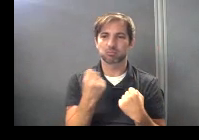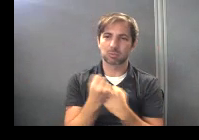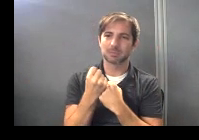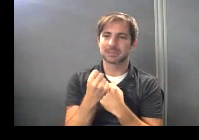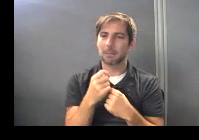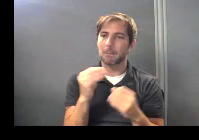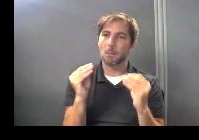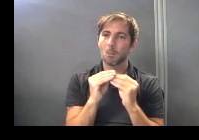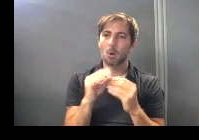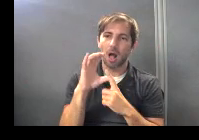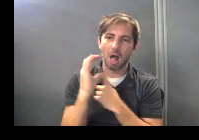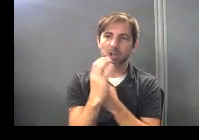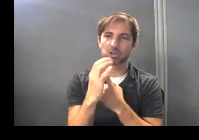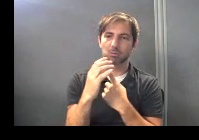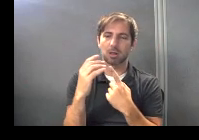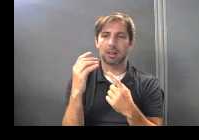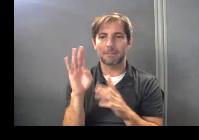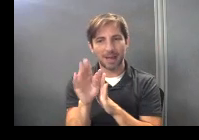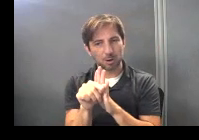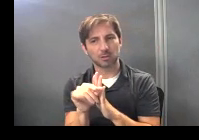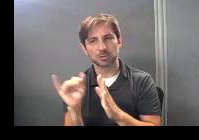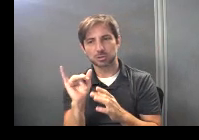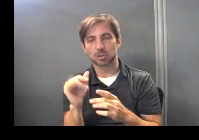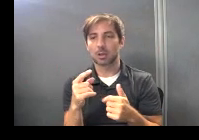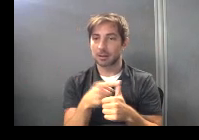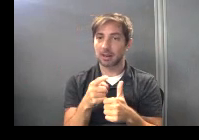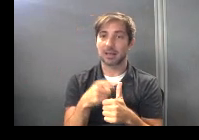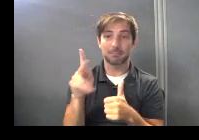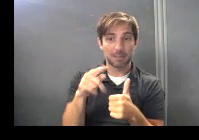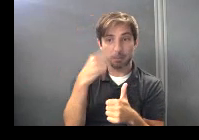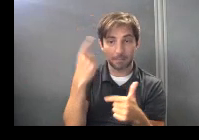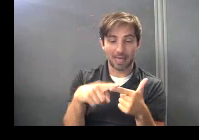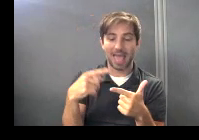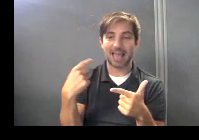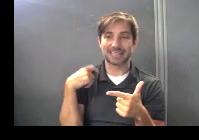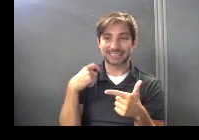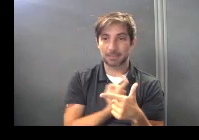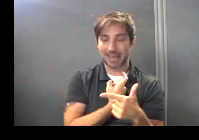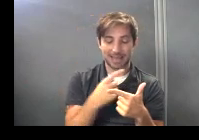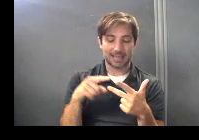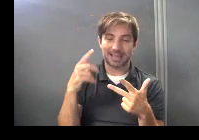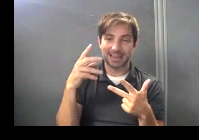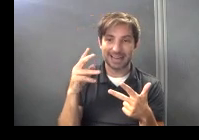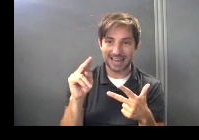BACKGROUNDS, INCLUDING BUT NOT LIMITED TO PEOPLE HISPANIC, BLACK, NATIVE AMERICAN, JEWISH,